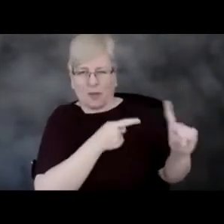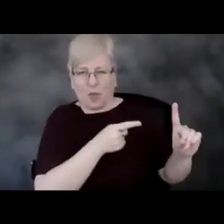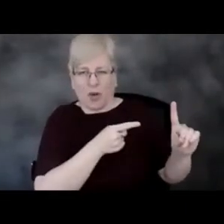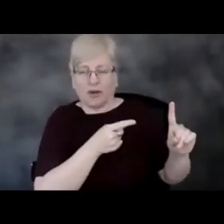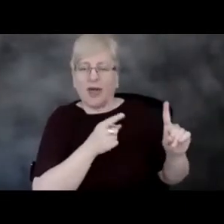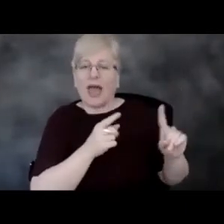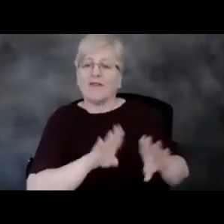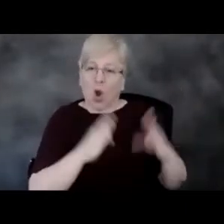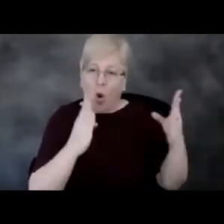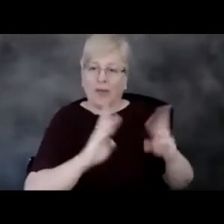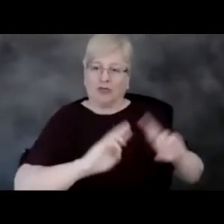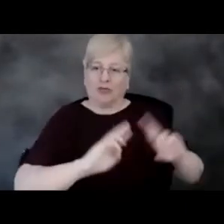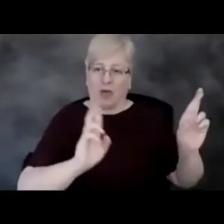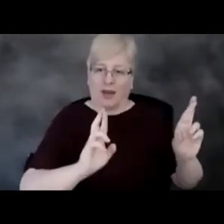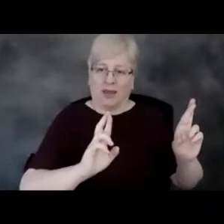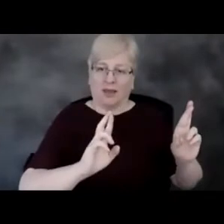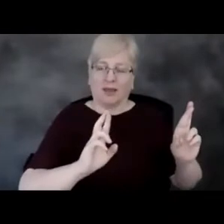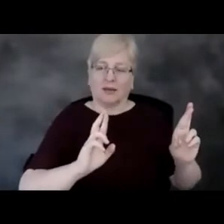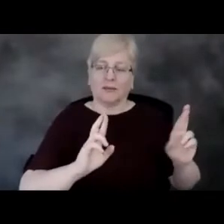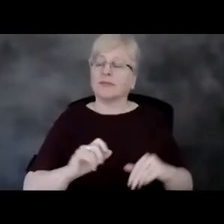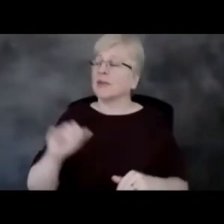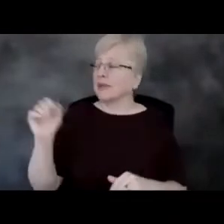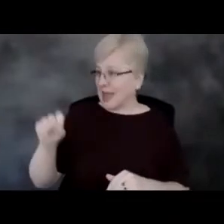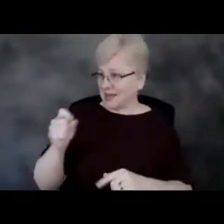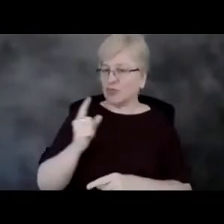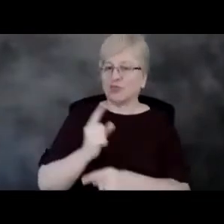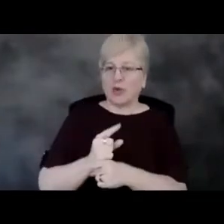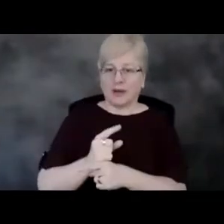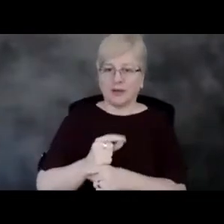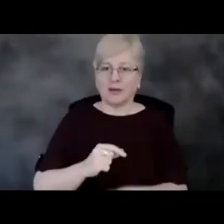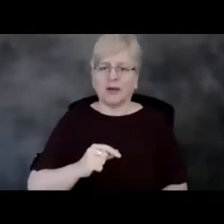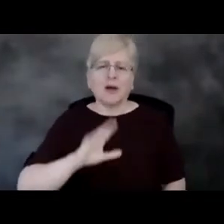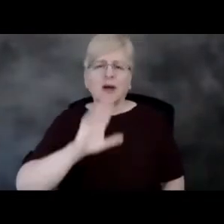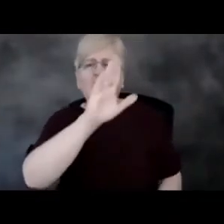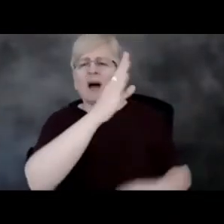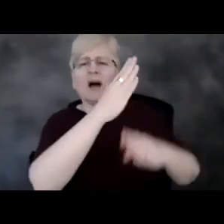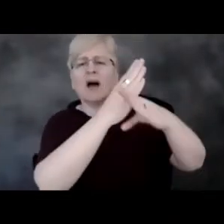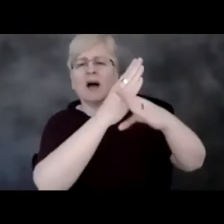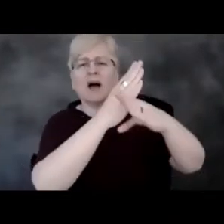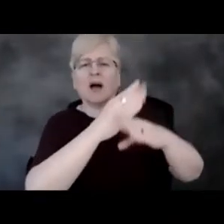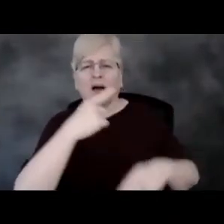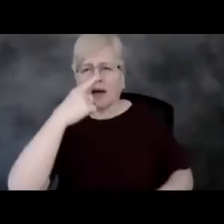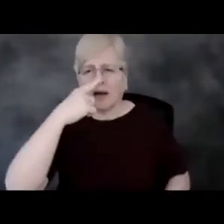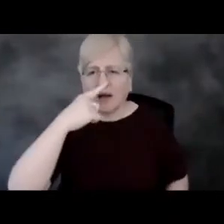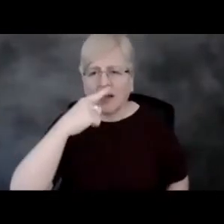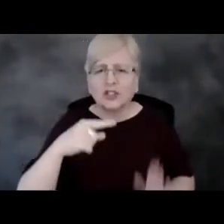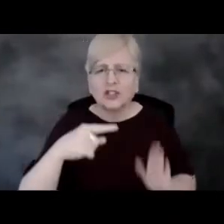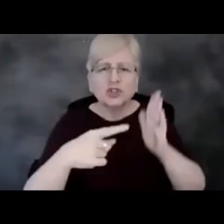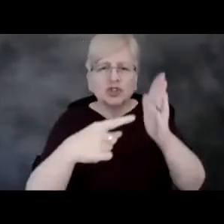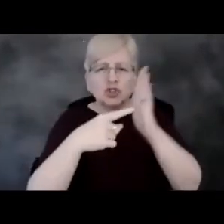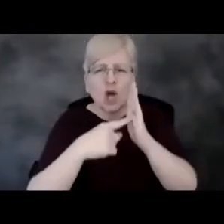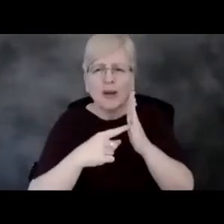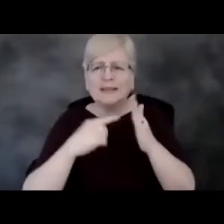saying/ 17:23:36 . 17:23:39 >> TONY PALS: Rick, can you show us how you would do that?